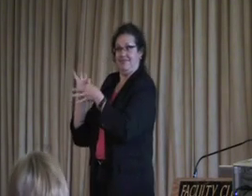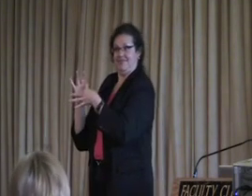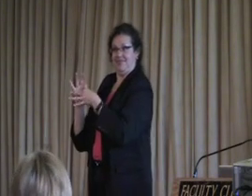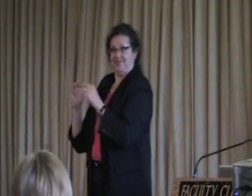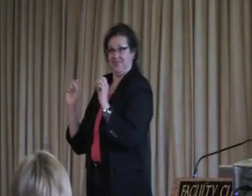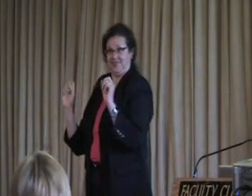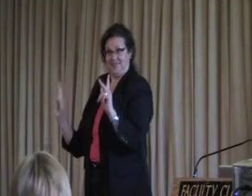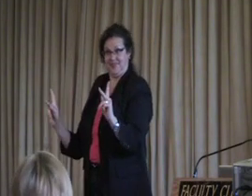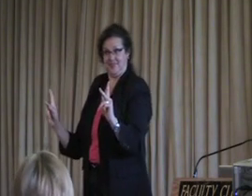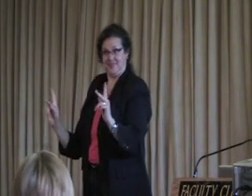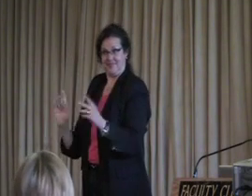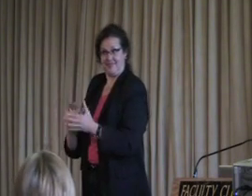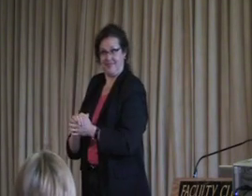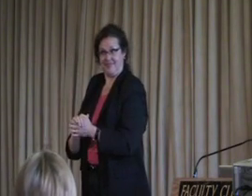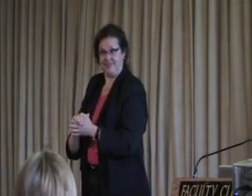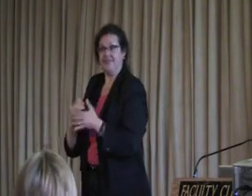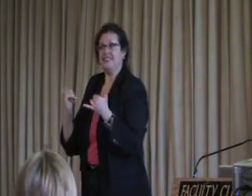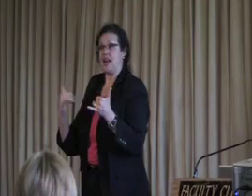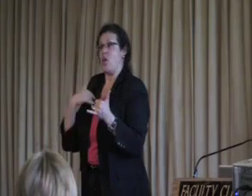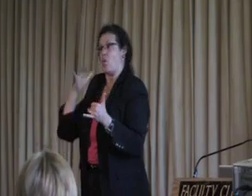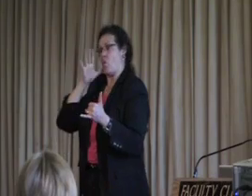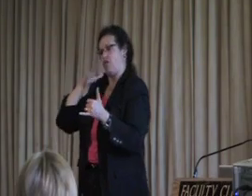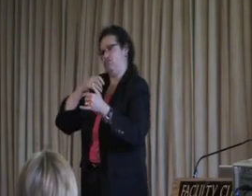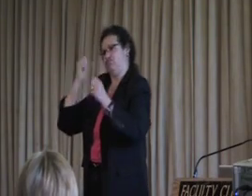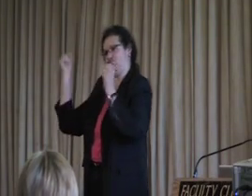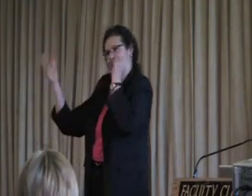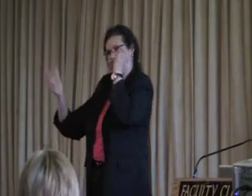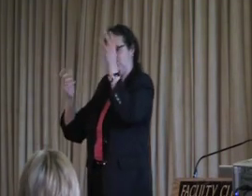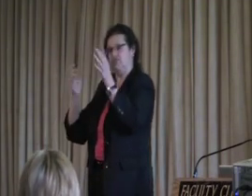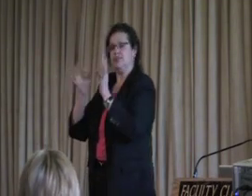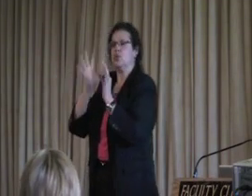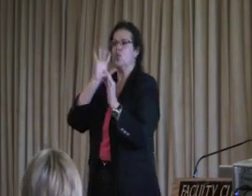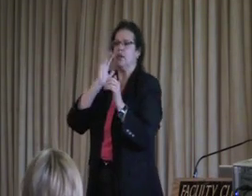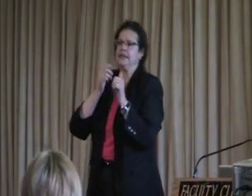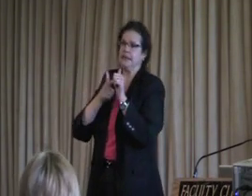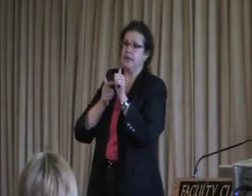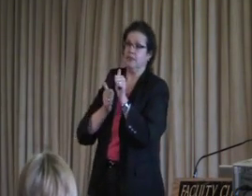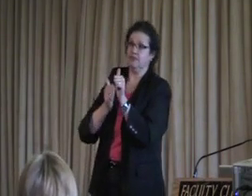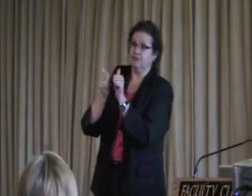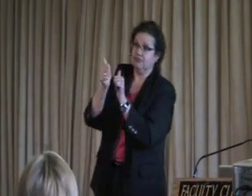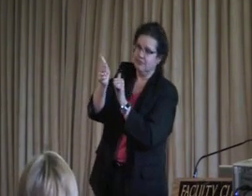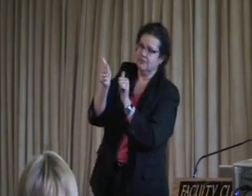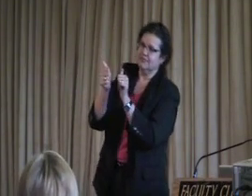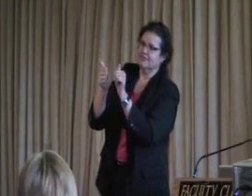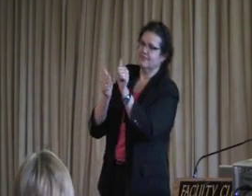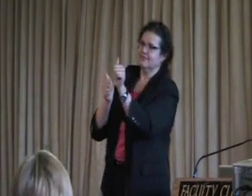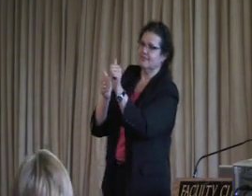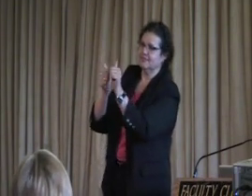keep in mind those three R's that I asked you to think about, and I'm going to interpret